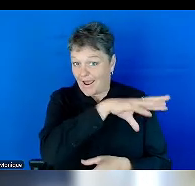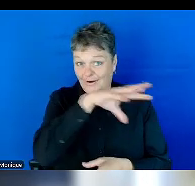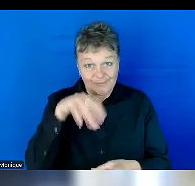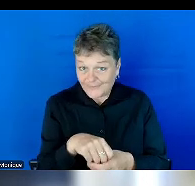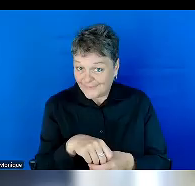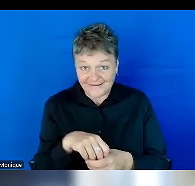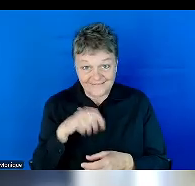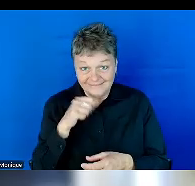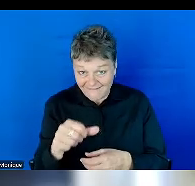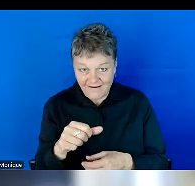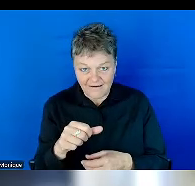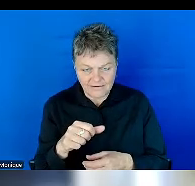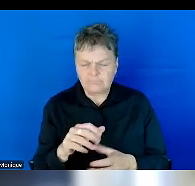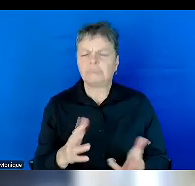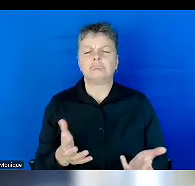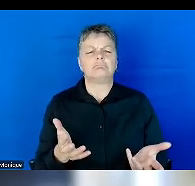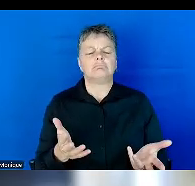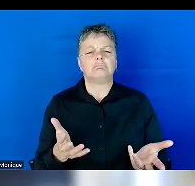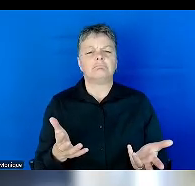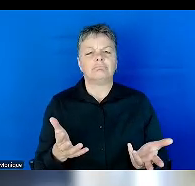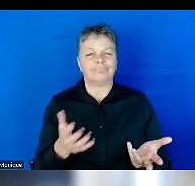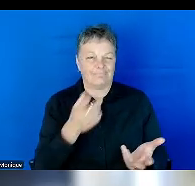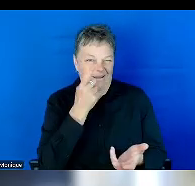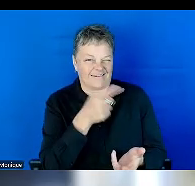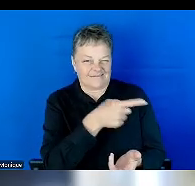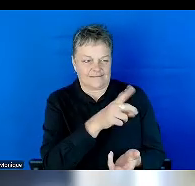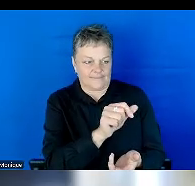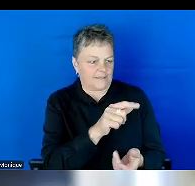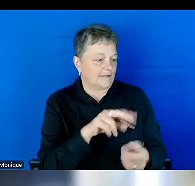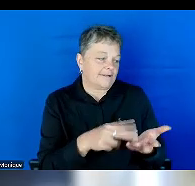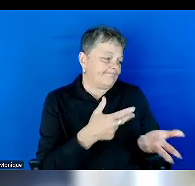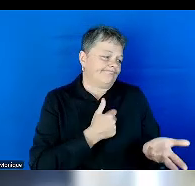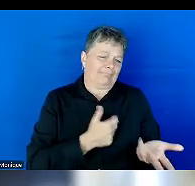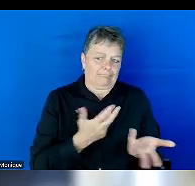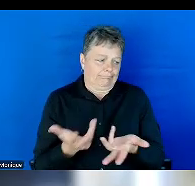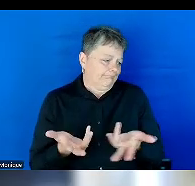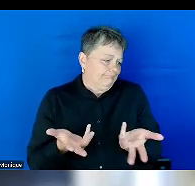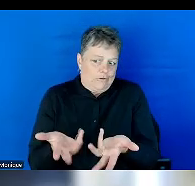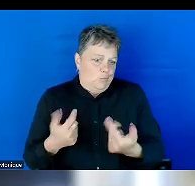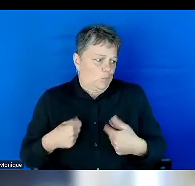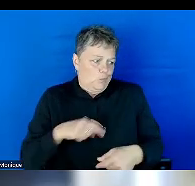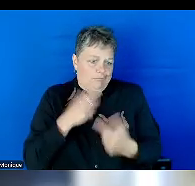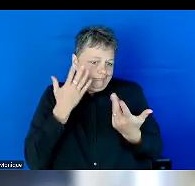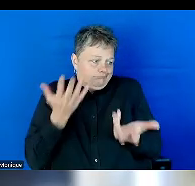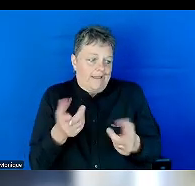um because of their disability or have are going through shorten have have shortened days at